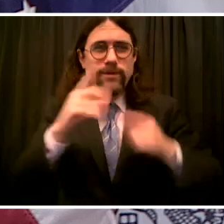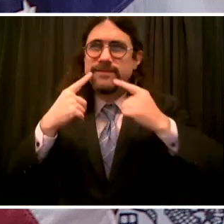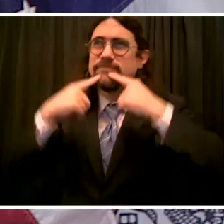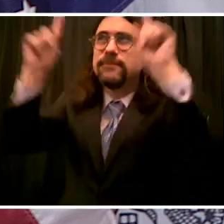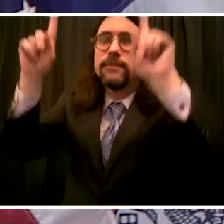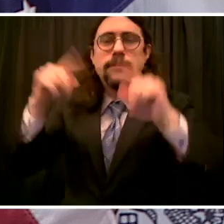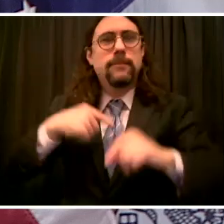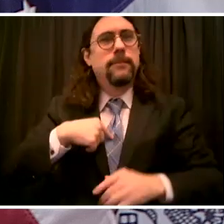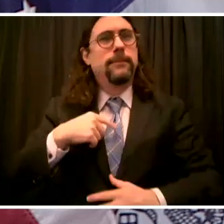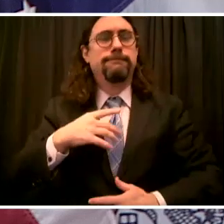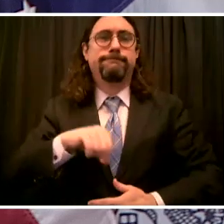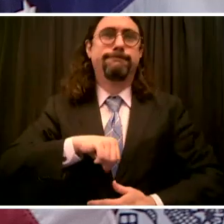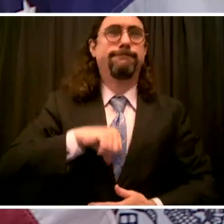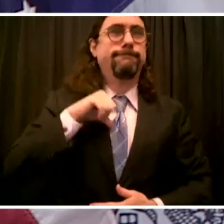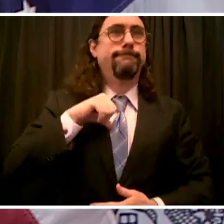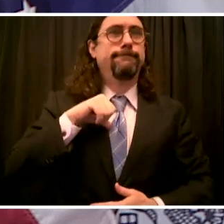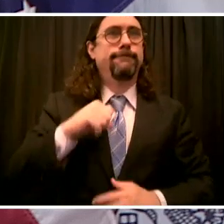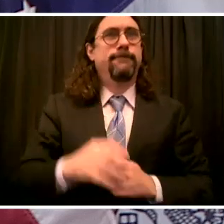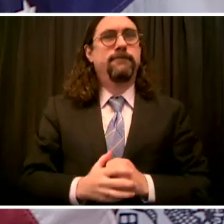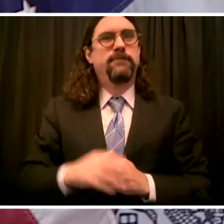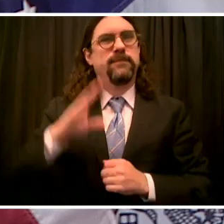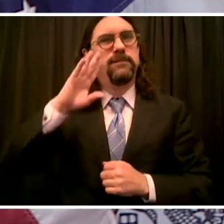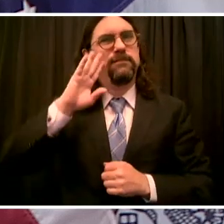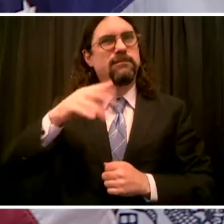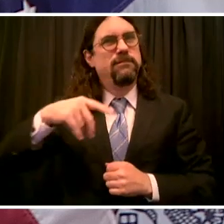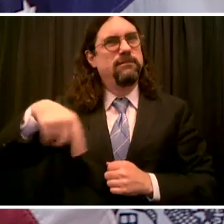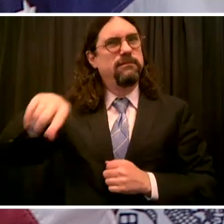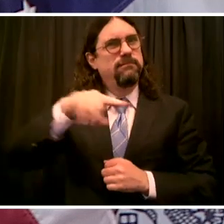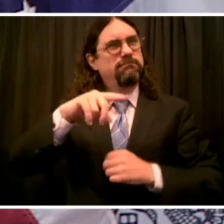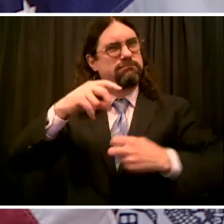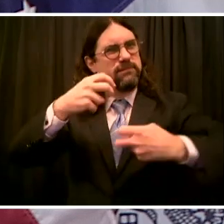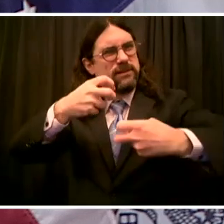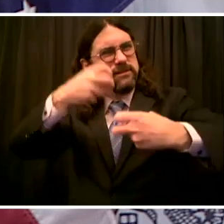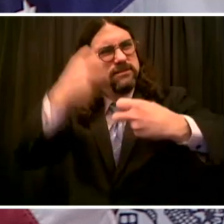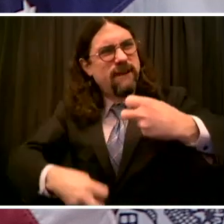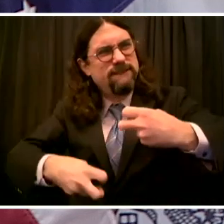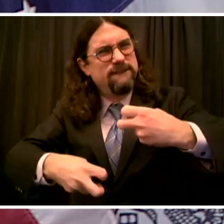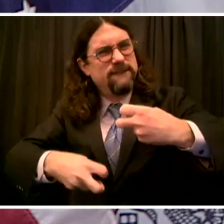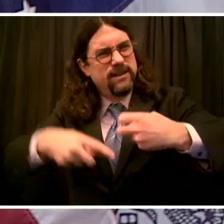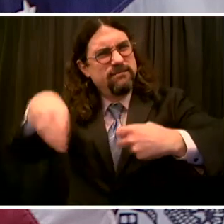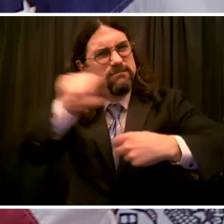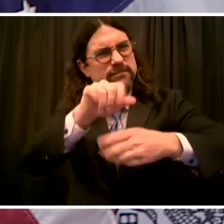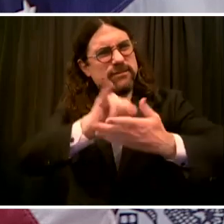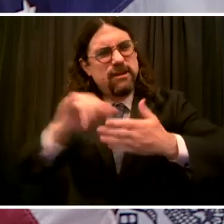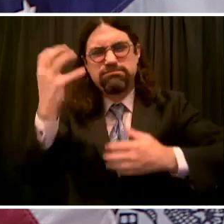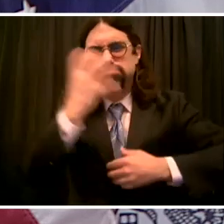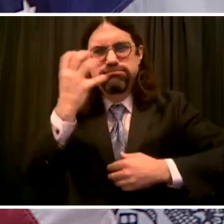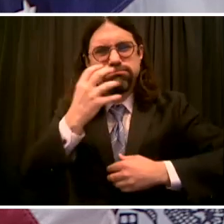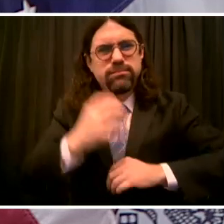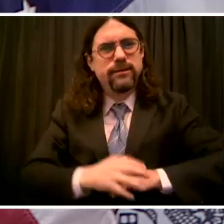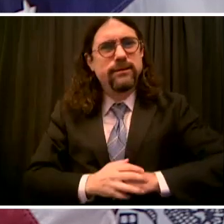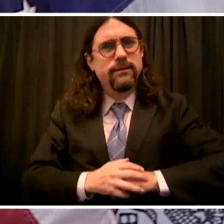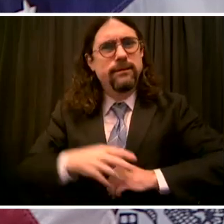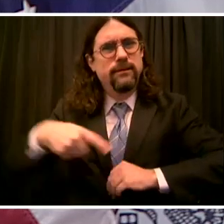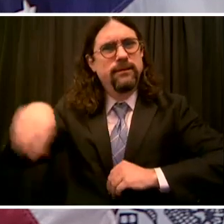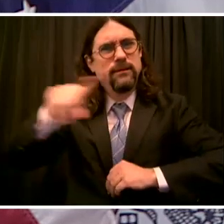AREL EGNEDARY FOR BEING TOUGH. AND WE'RE LEGENDARY FOR BEING SELF-RELIT.AN